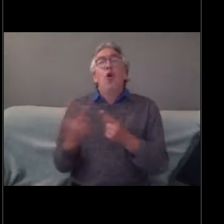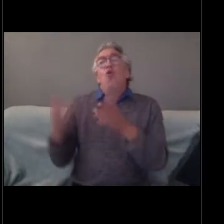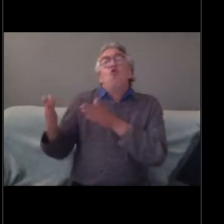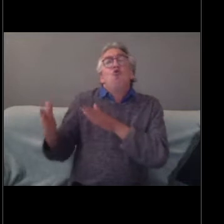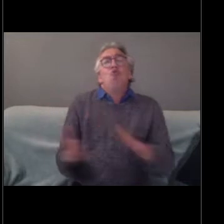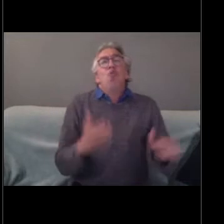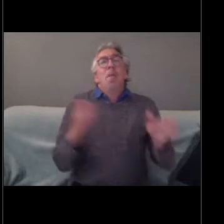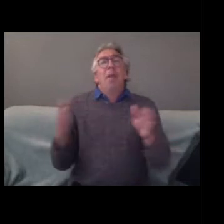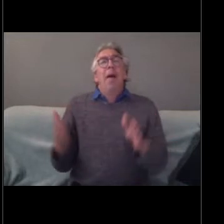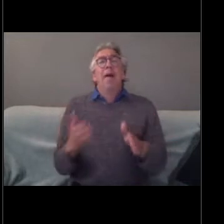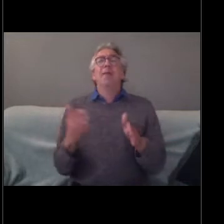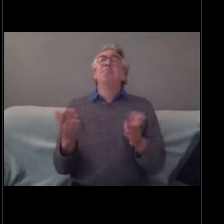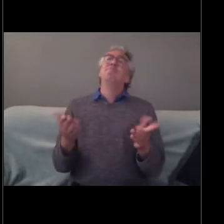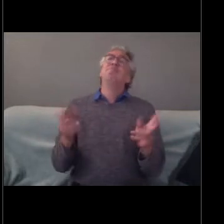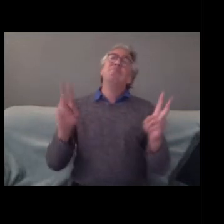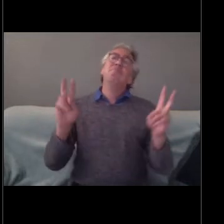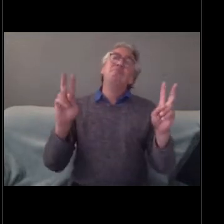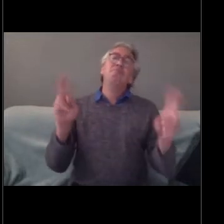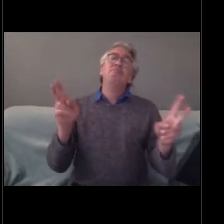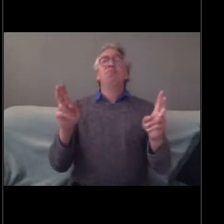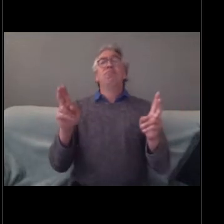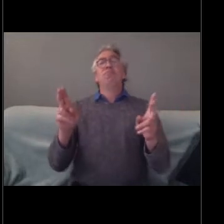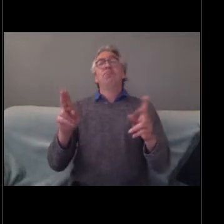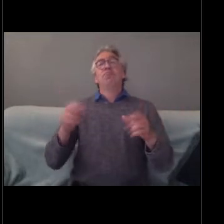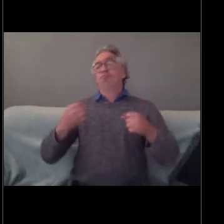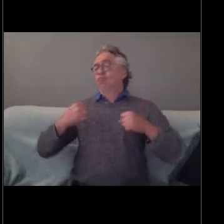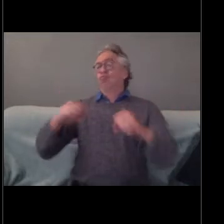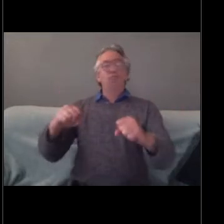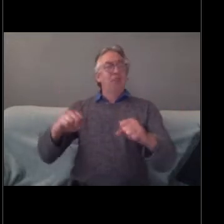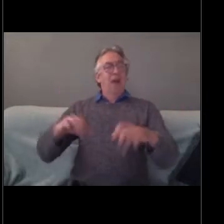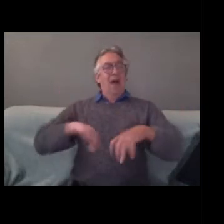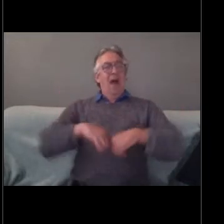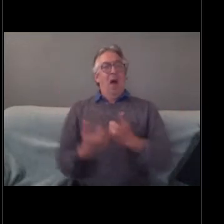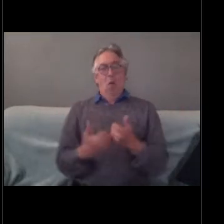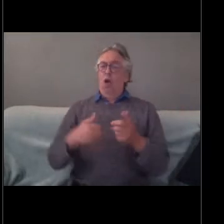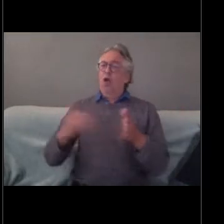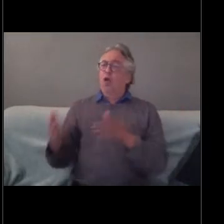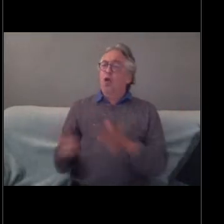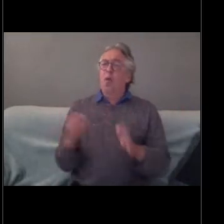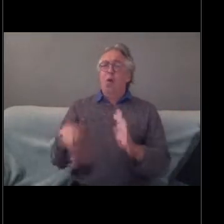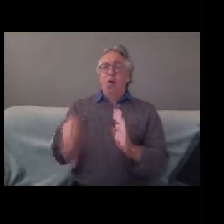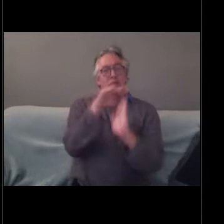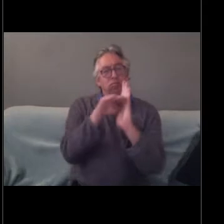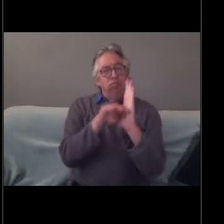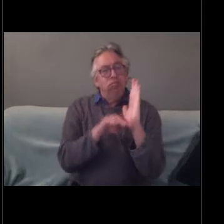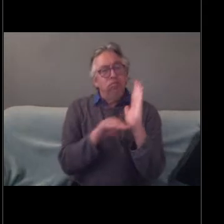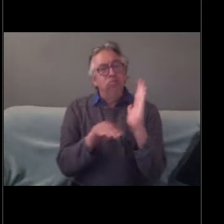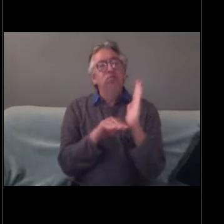We need to do when we talk about the humanitarian aid